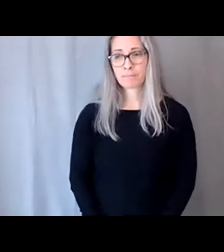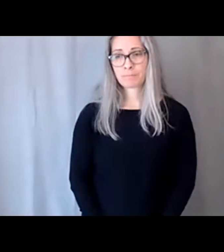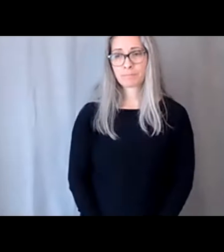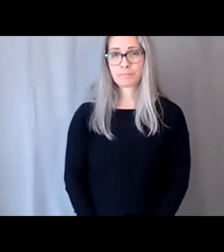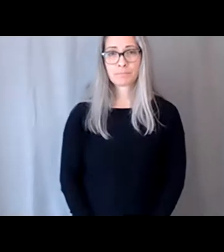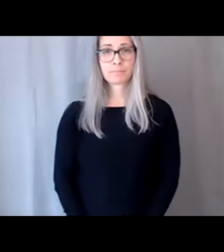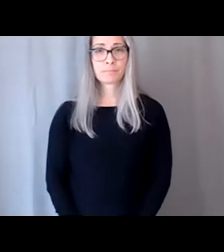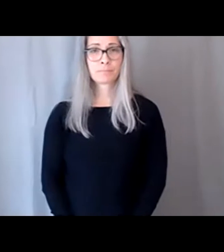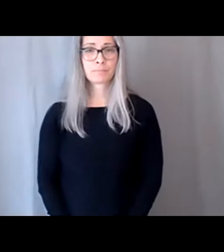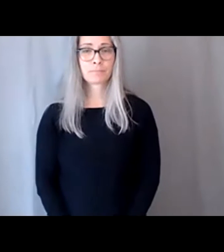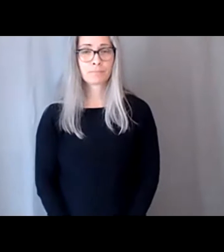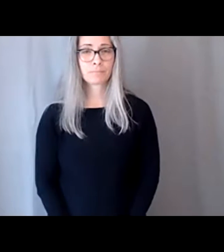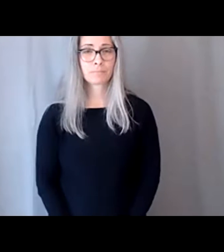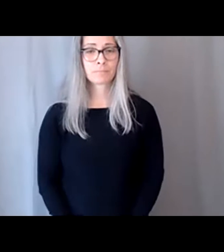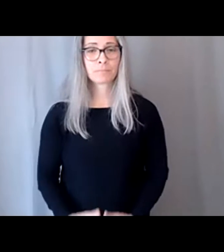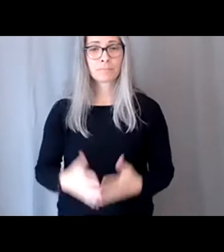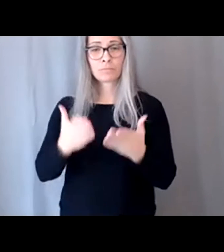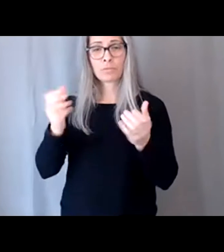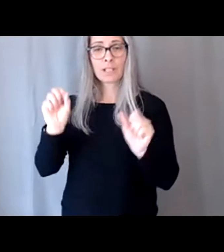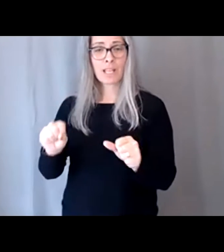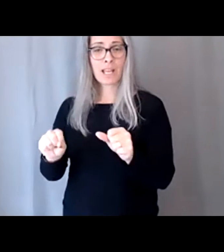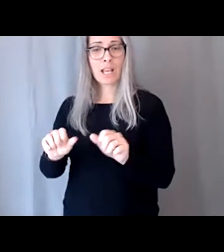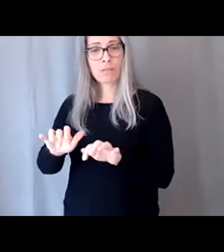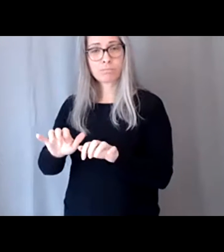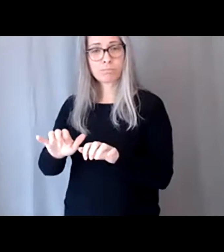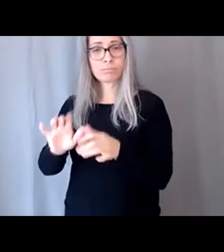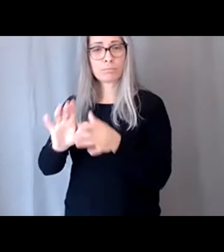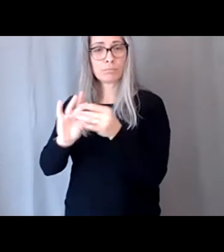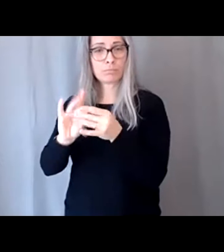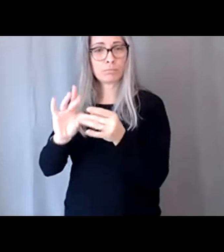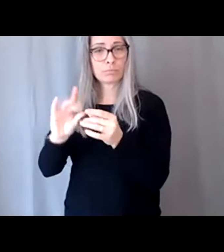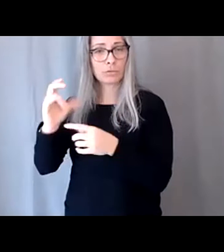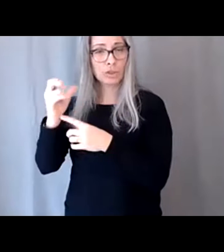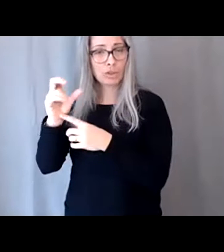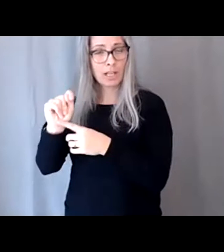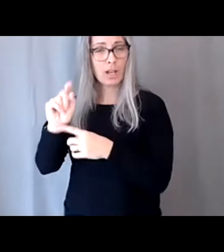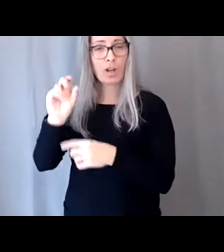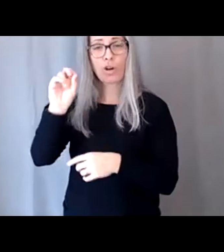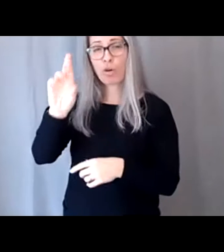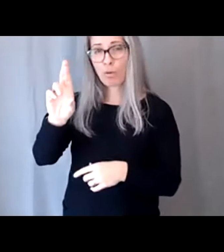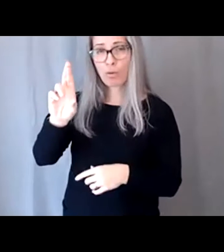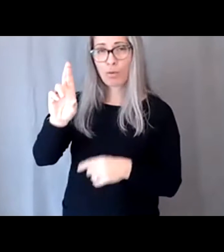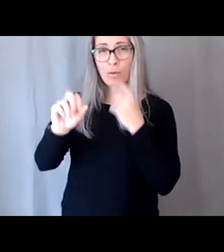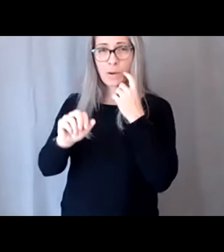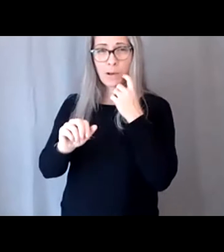you may either put it in the chat or we can let's see we have